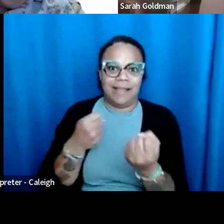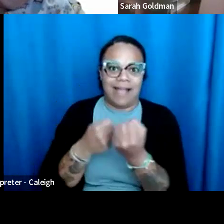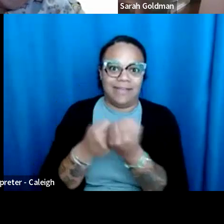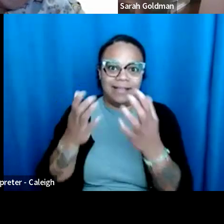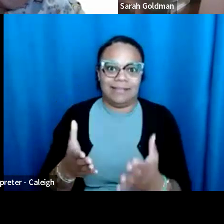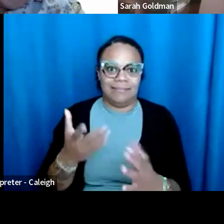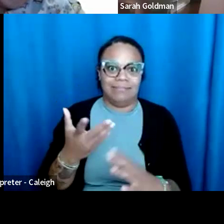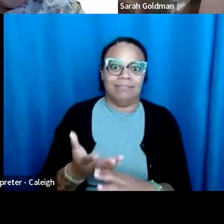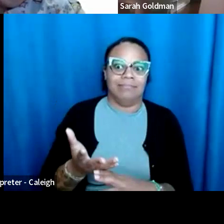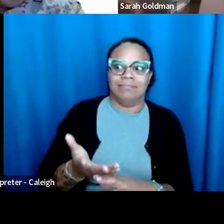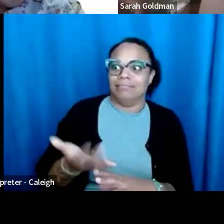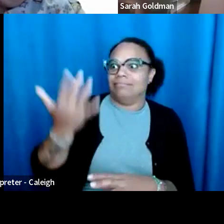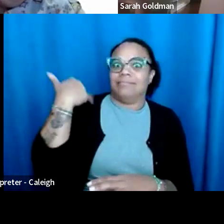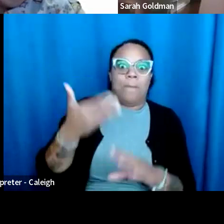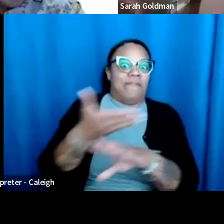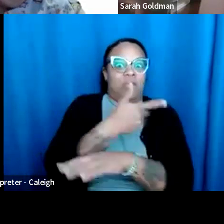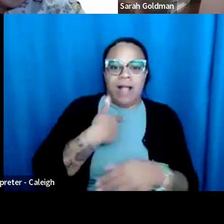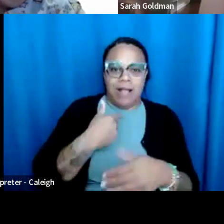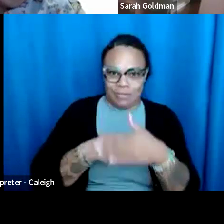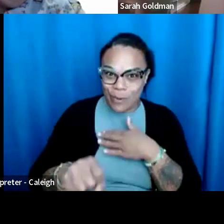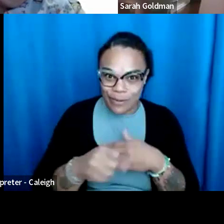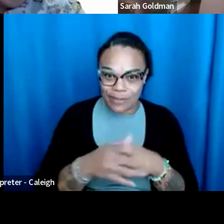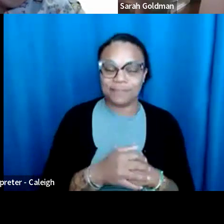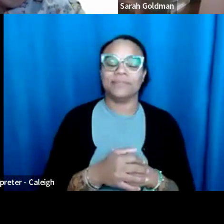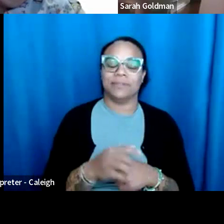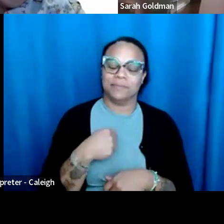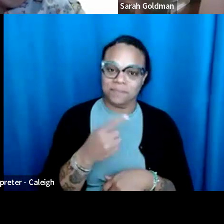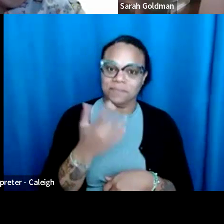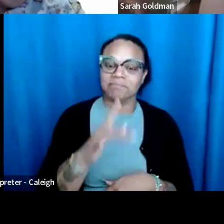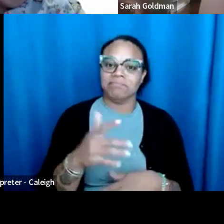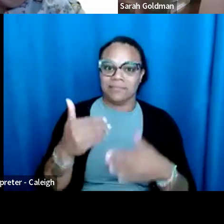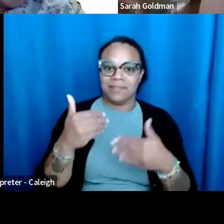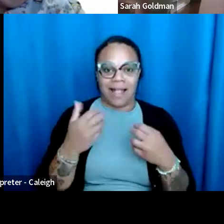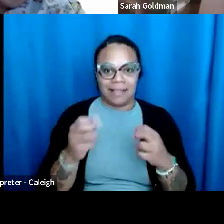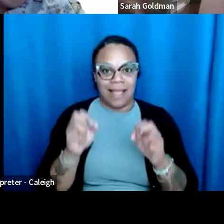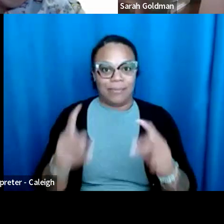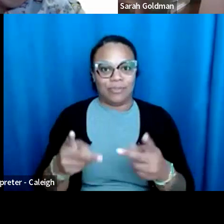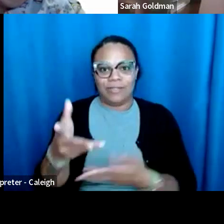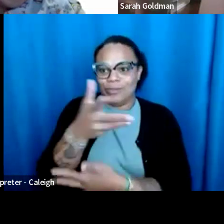So I had the opportunity to spend time with people who were in group homes,